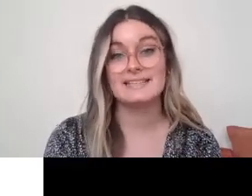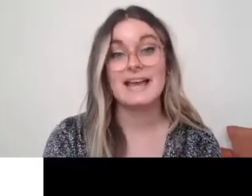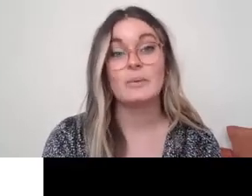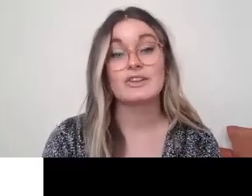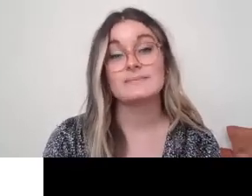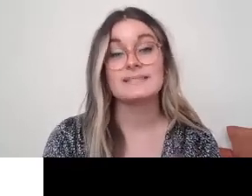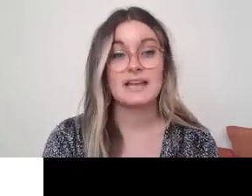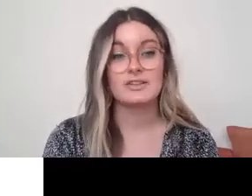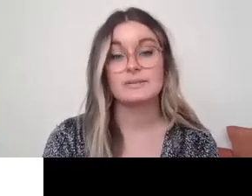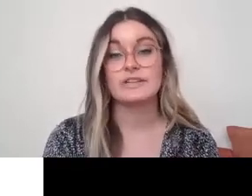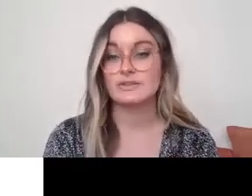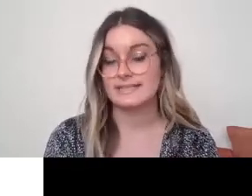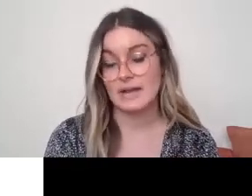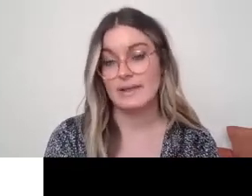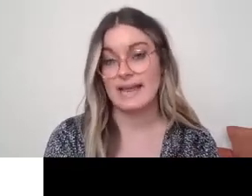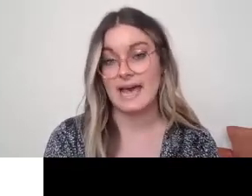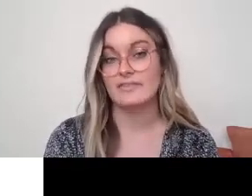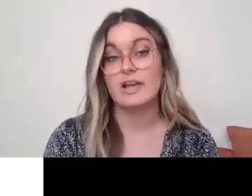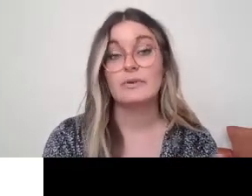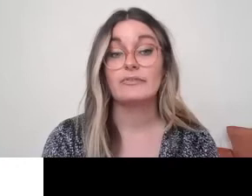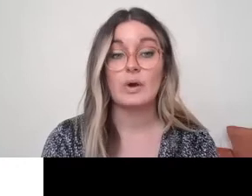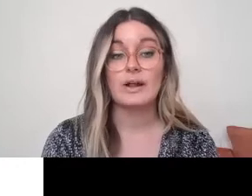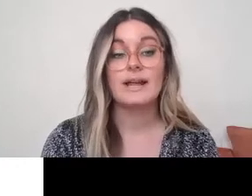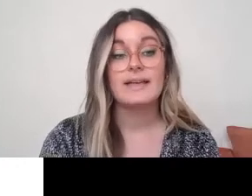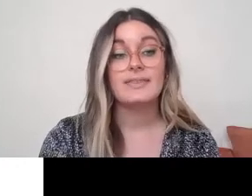What are some skills and resources that we can have before things